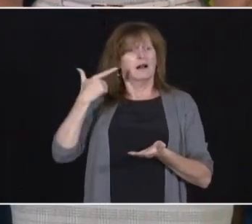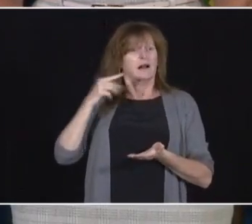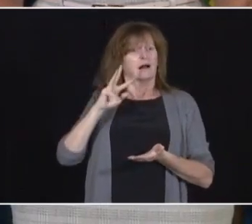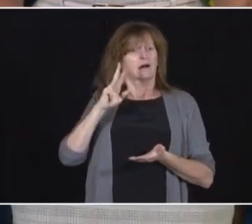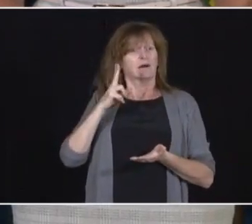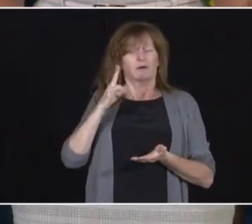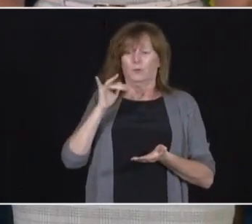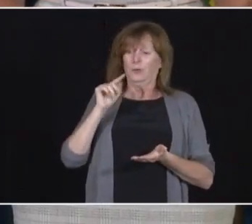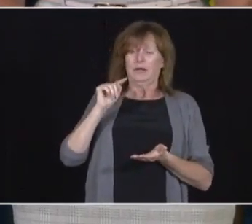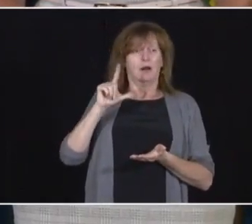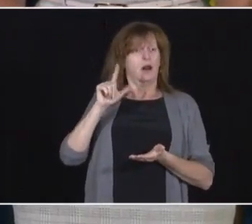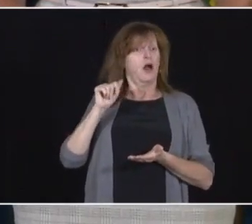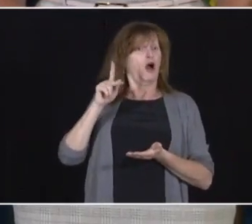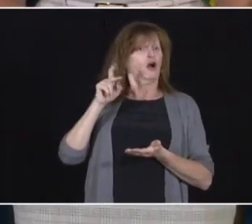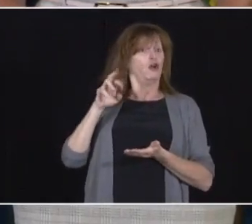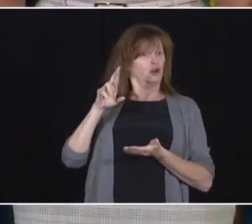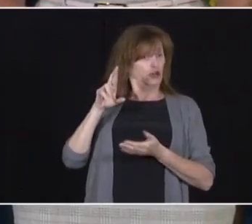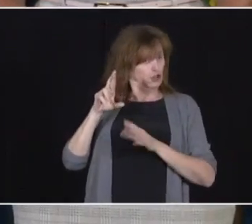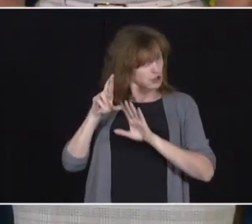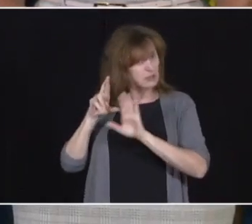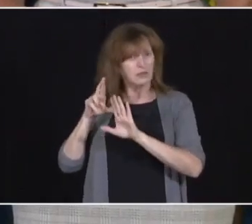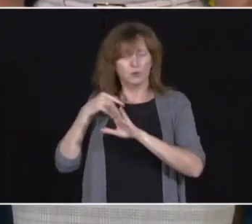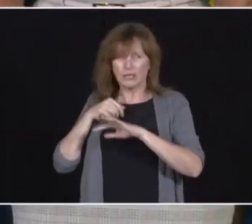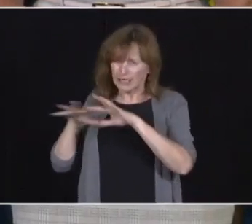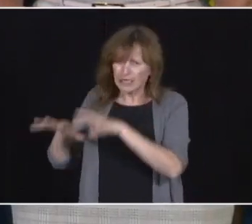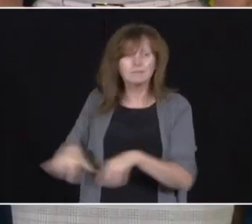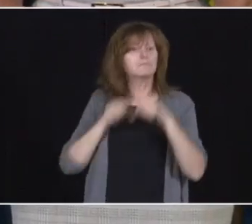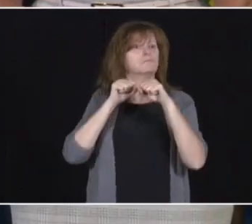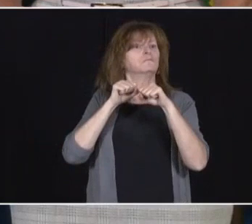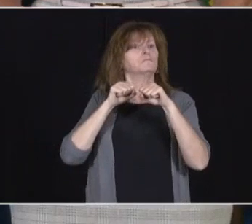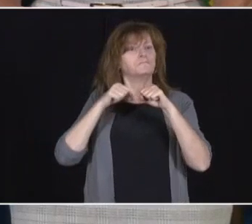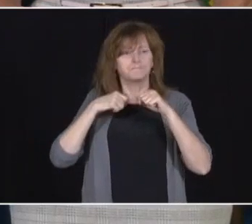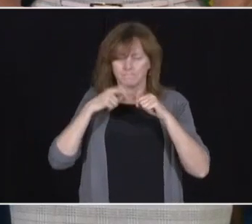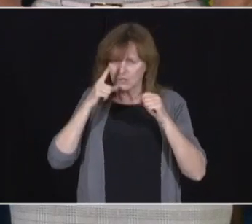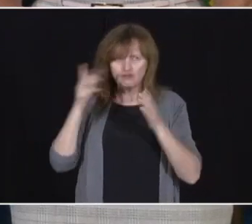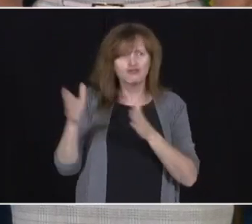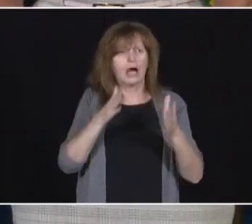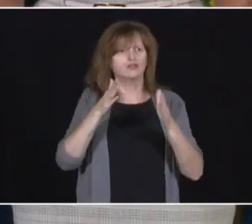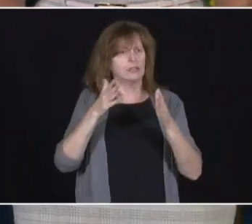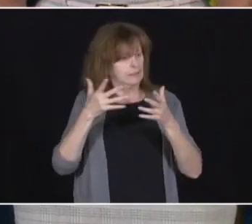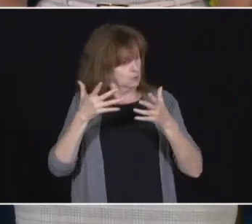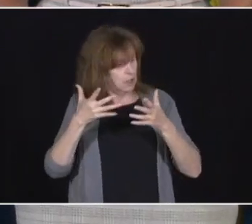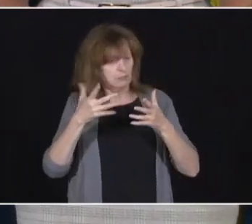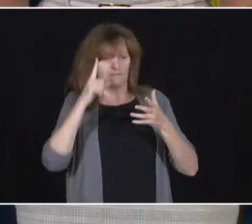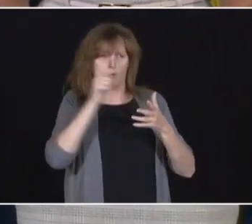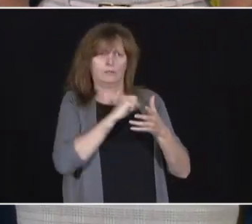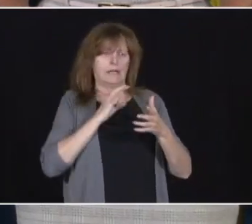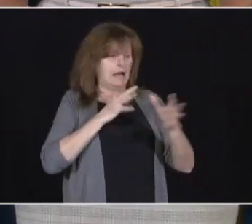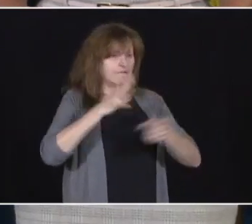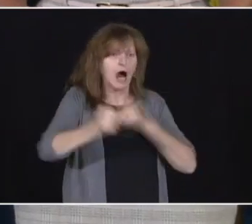a on long-term care staffing strategy. That will recommend